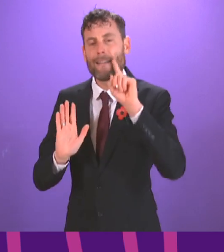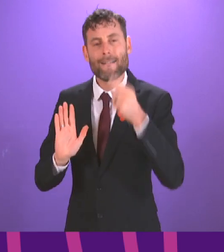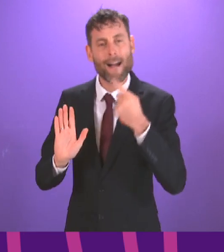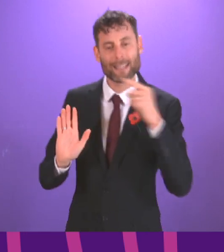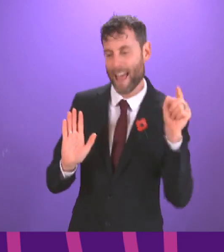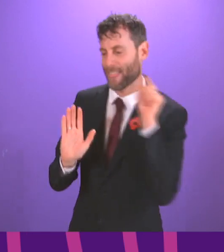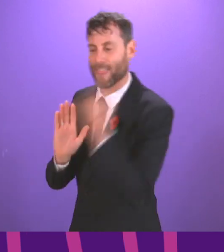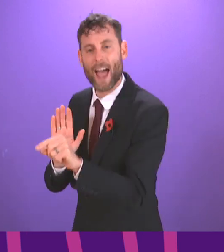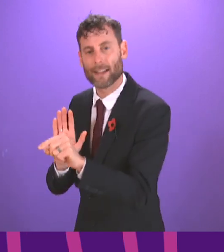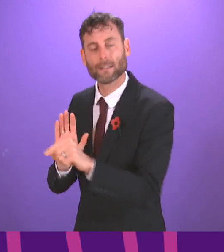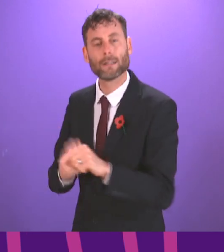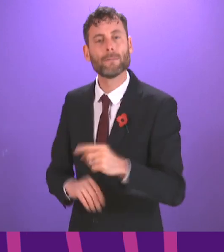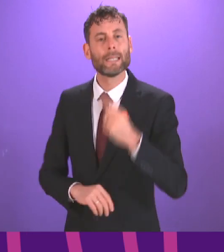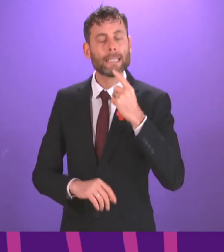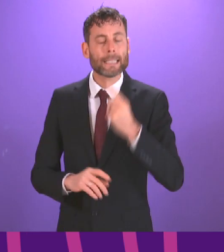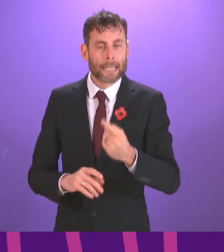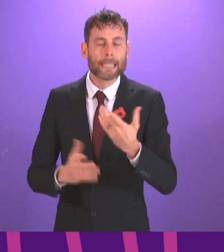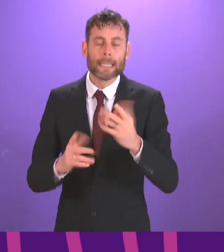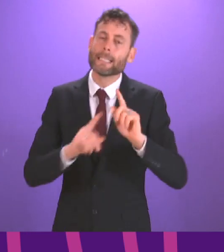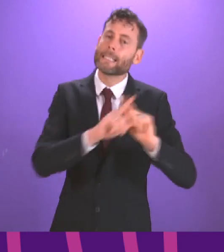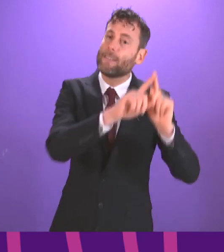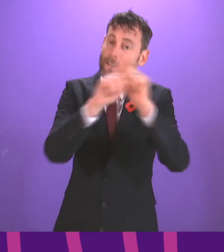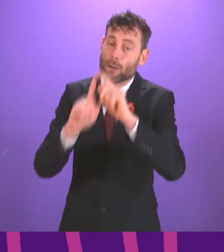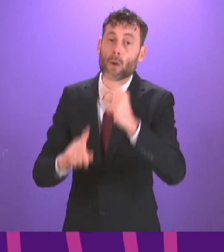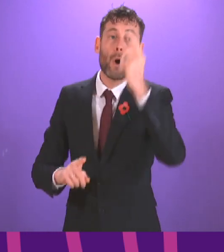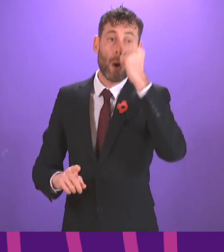in the confidence intervals for the estimates across those scenarios.